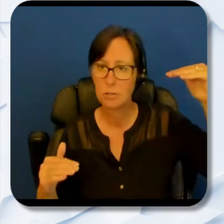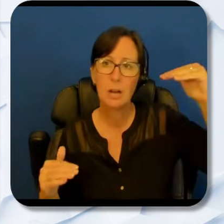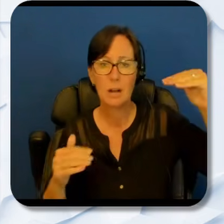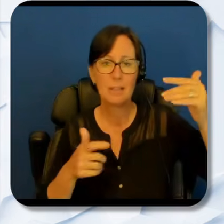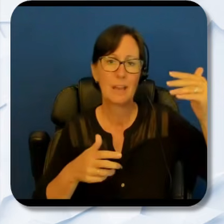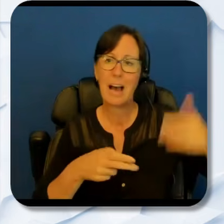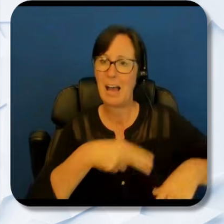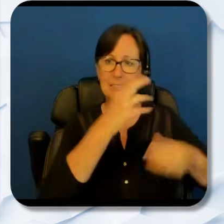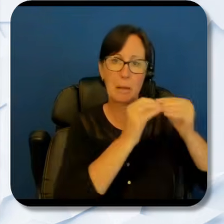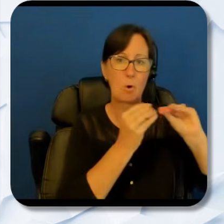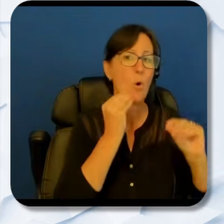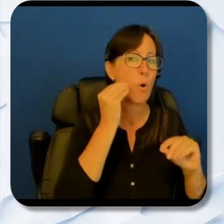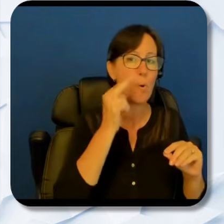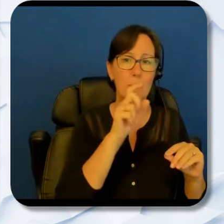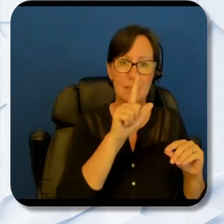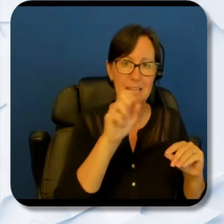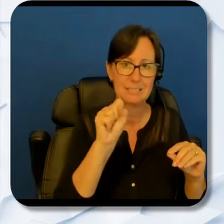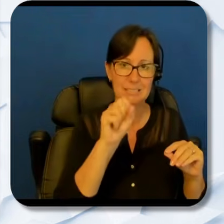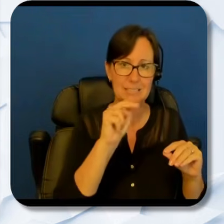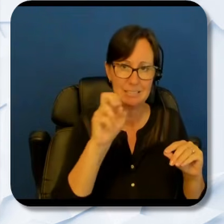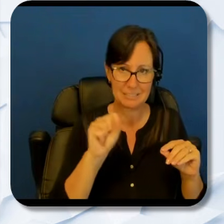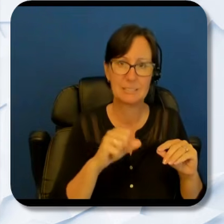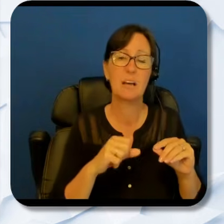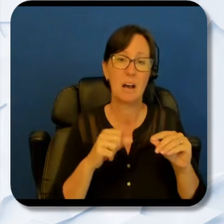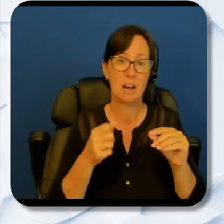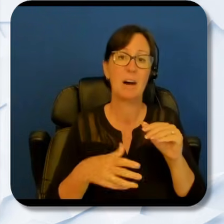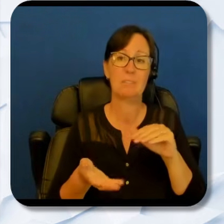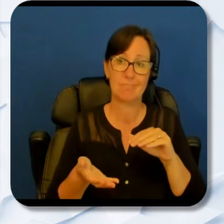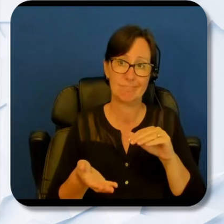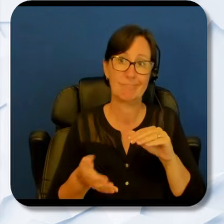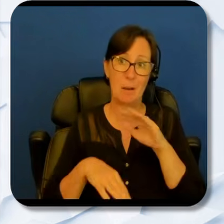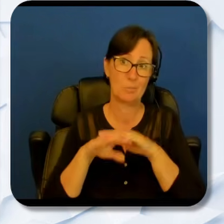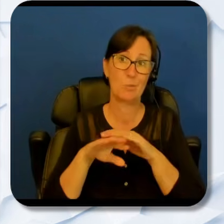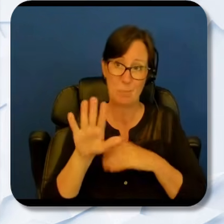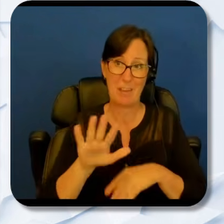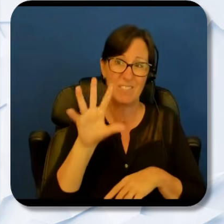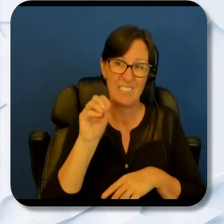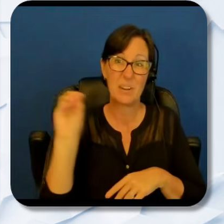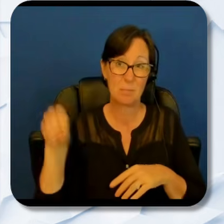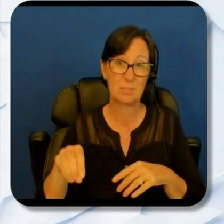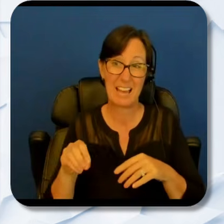with communities experiencing up to 50% of their population homeless.